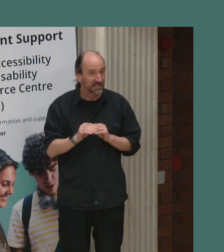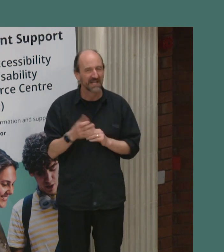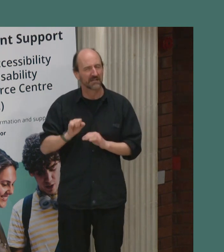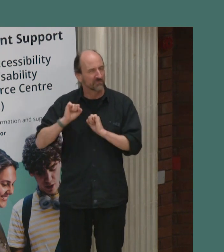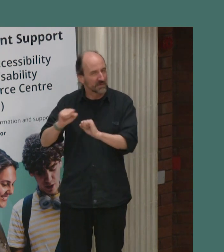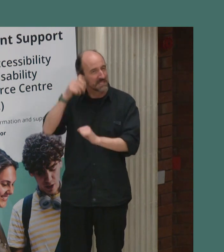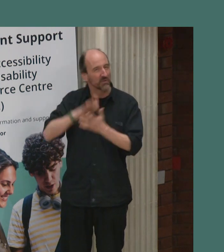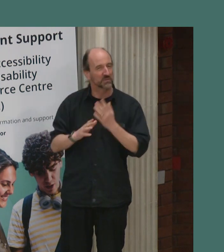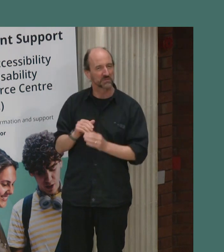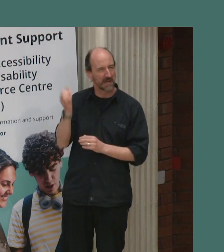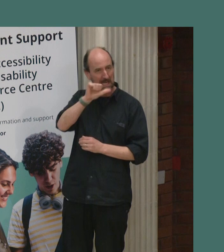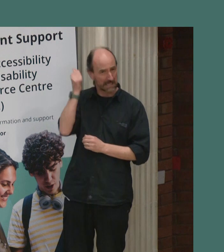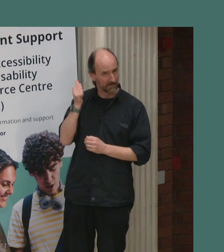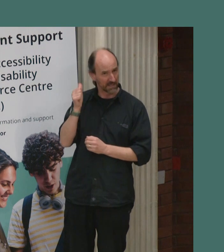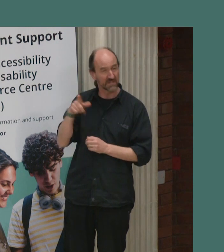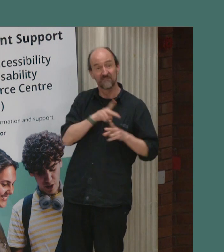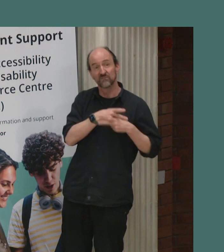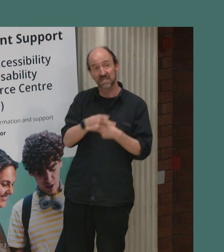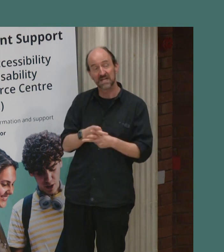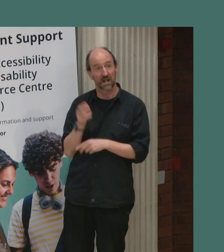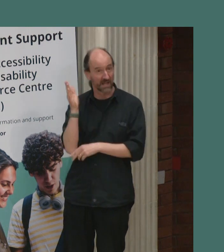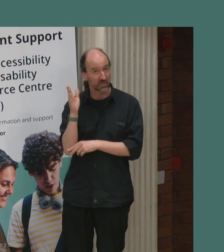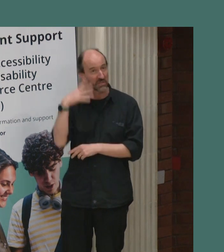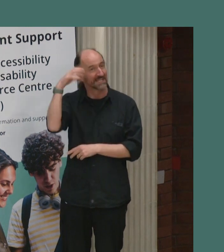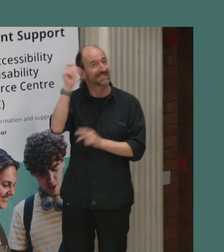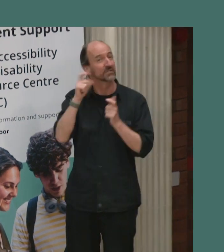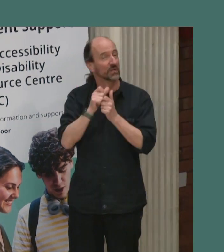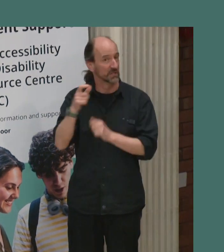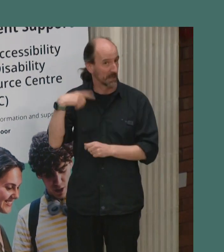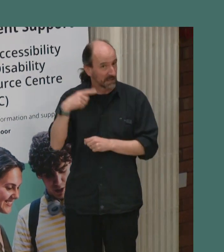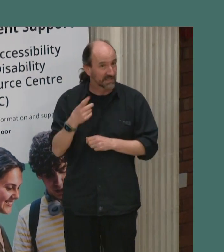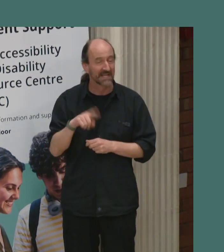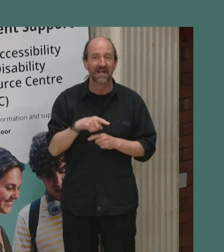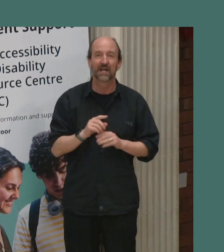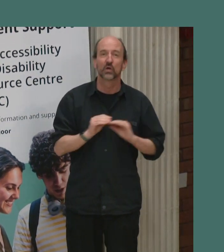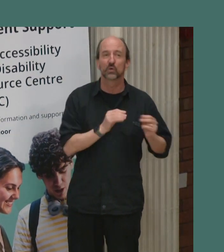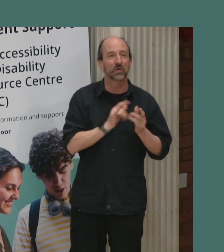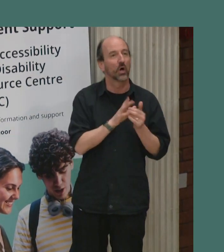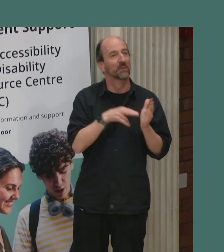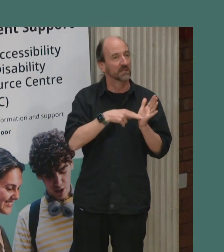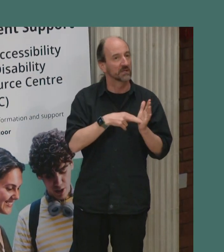She's a visiting lecturer at Kings College London and a skill support tutor at Homerton college. So